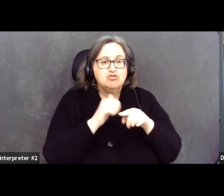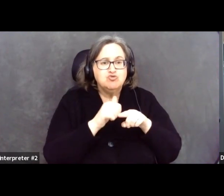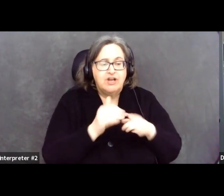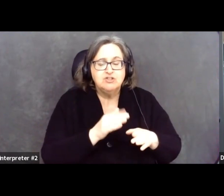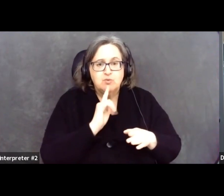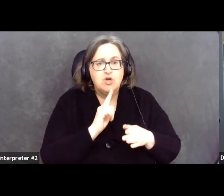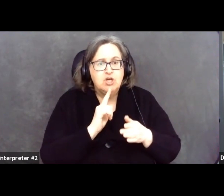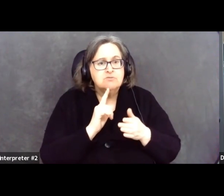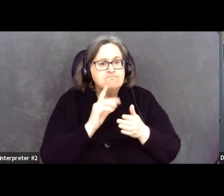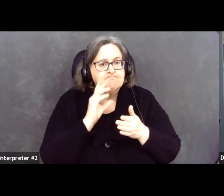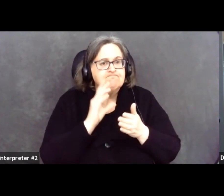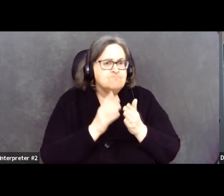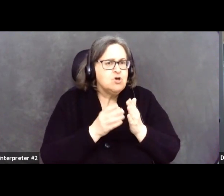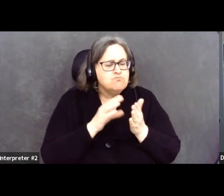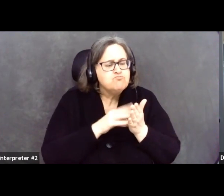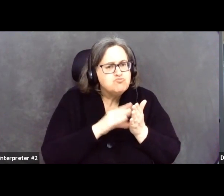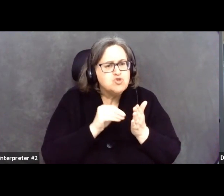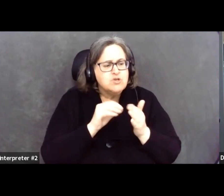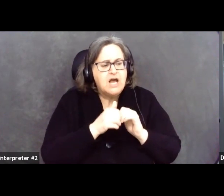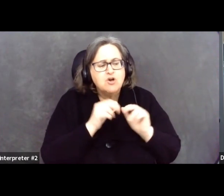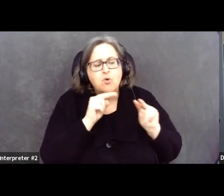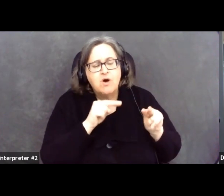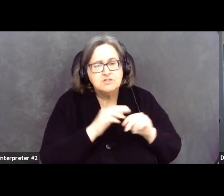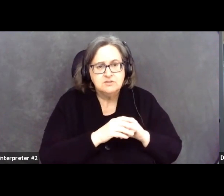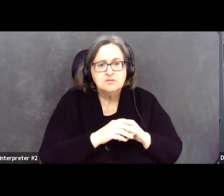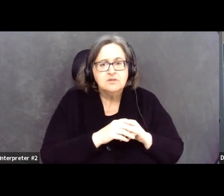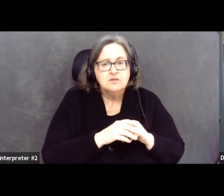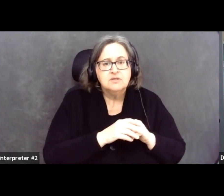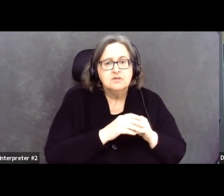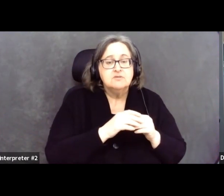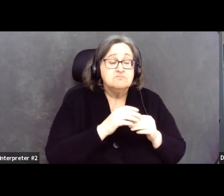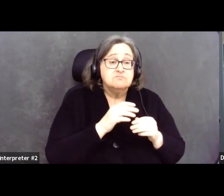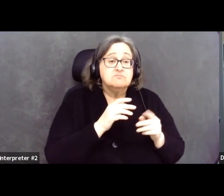and coaches trained to watch out for them They were being taken care of